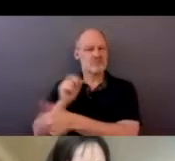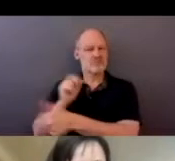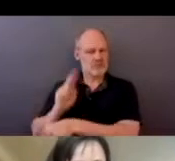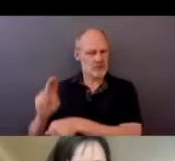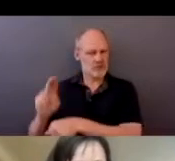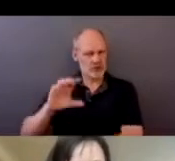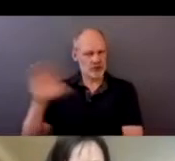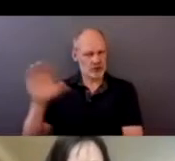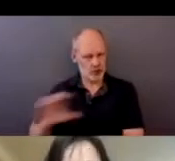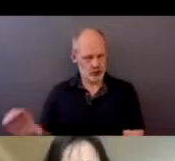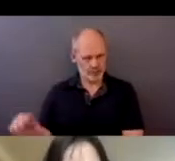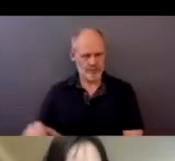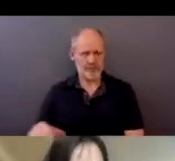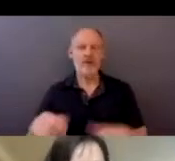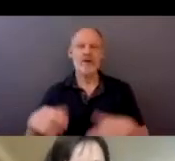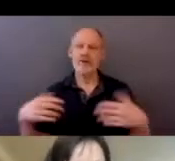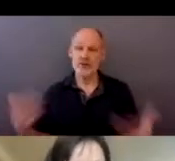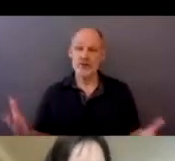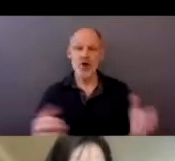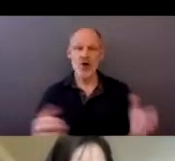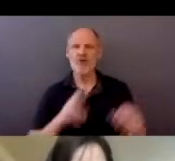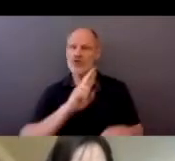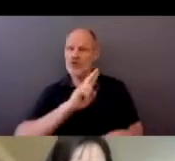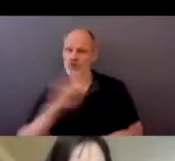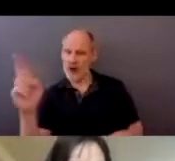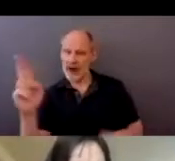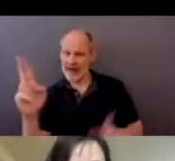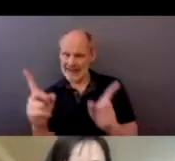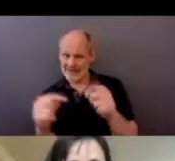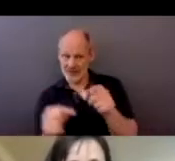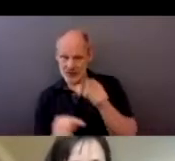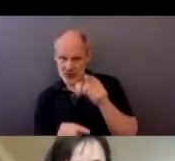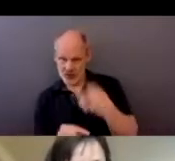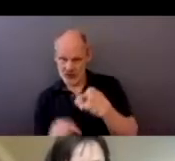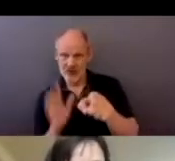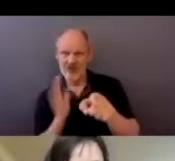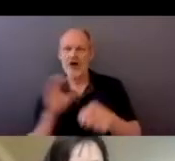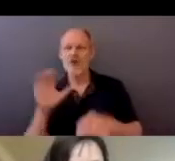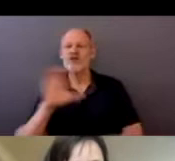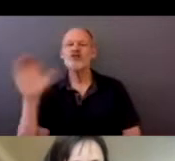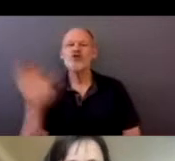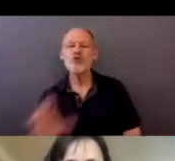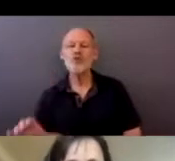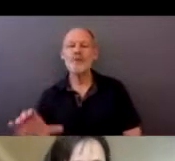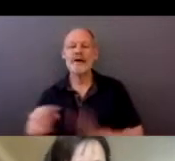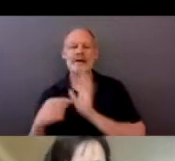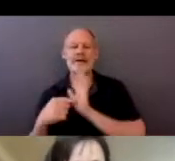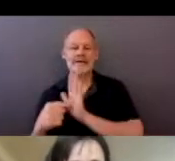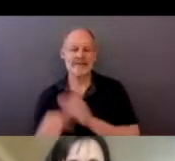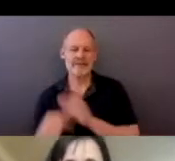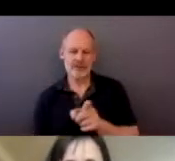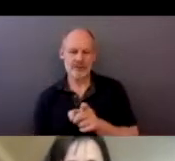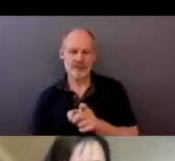from artful discoveries program held on Zoom, designed for people who have dementia.